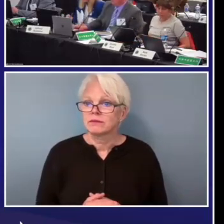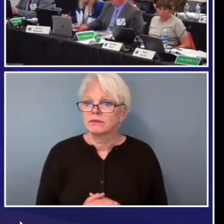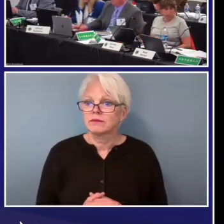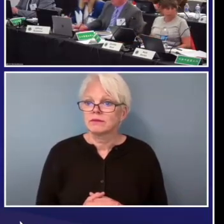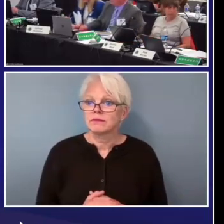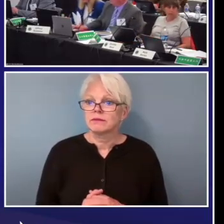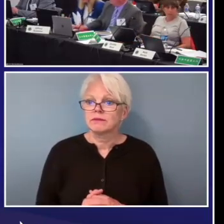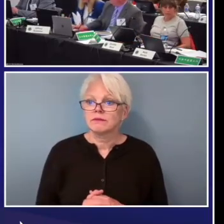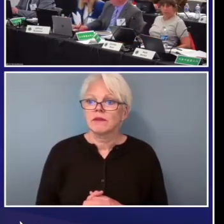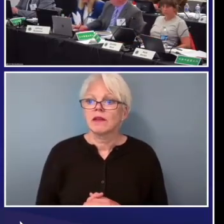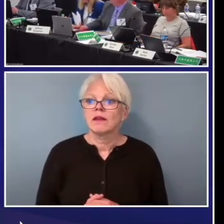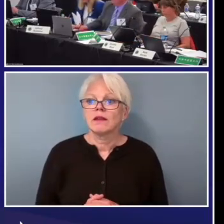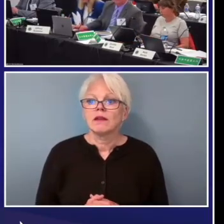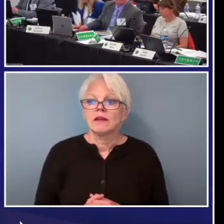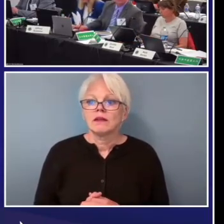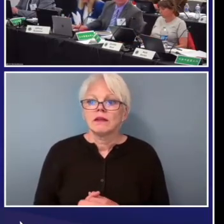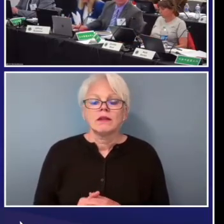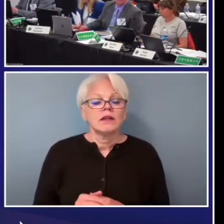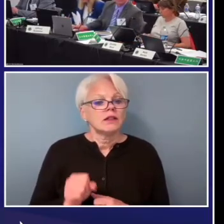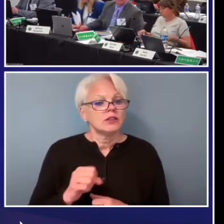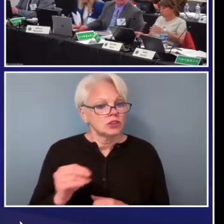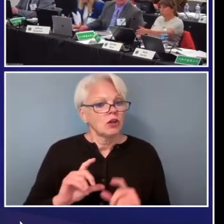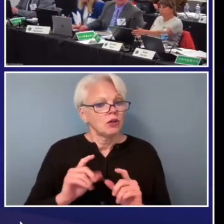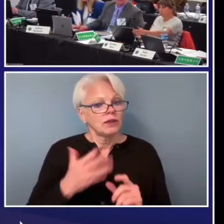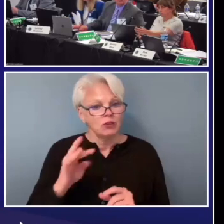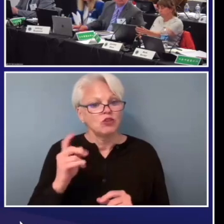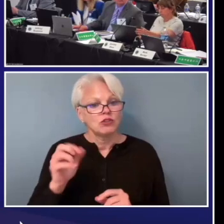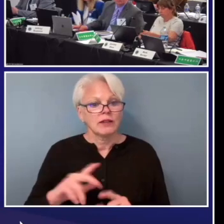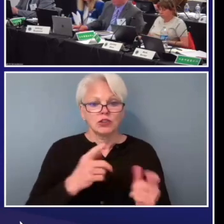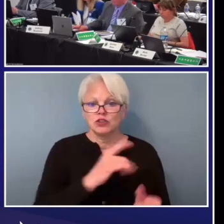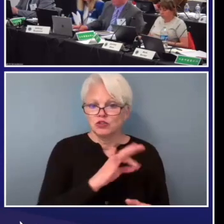I'll turn it back over to you, Jeff, on the department, we've worked our way through the comments and questions.